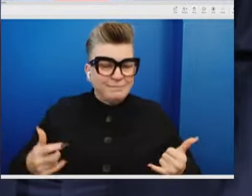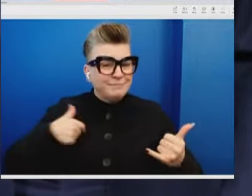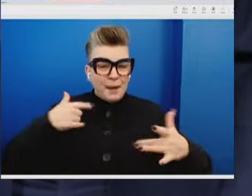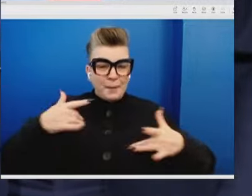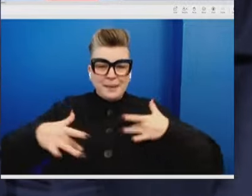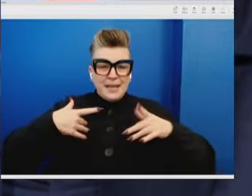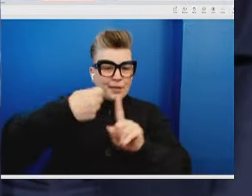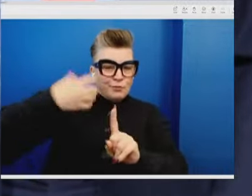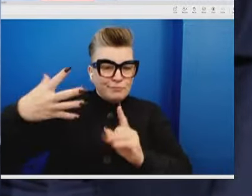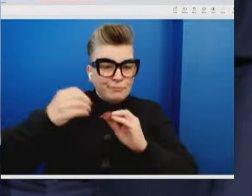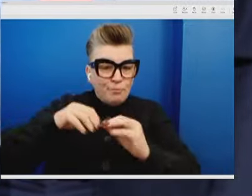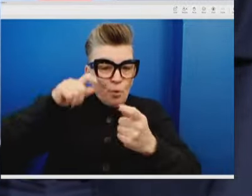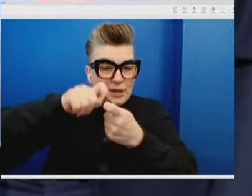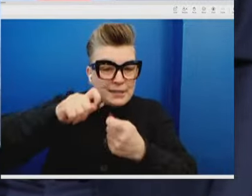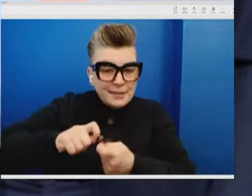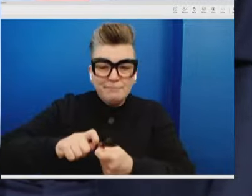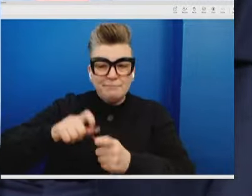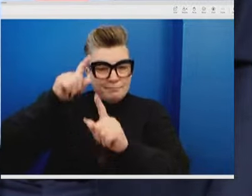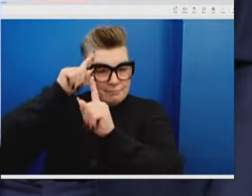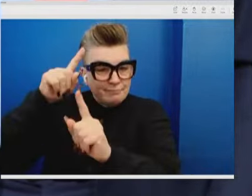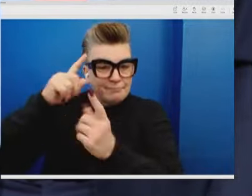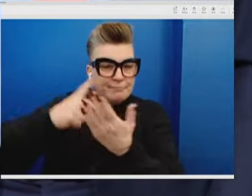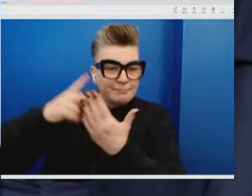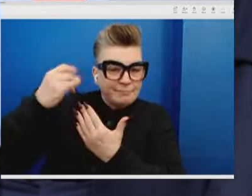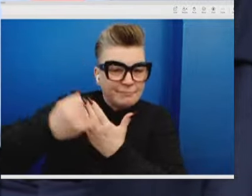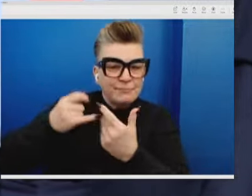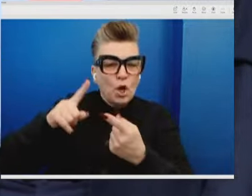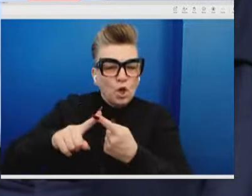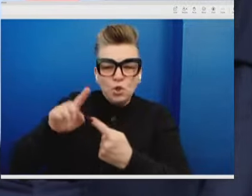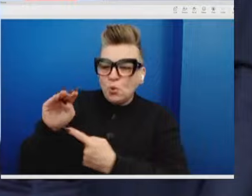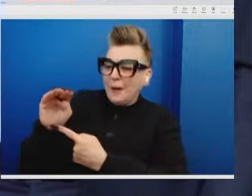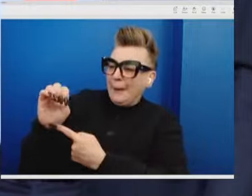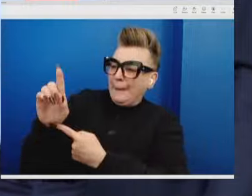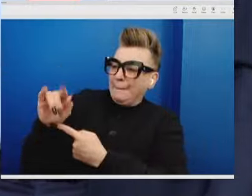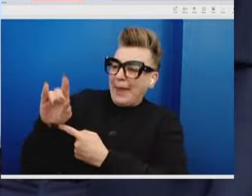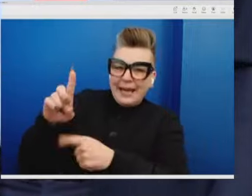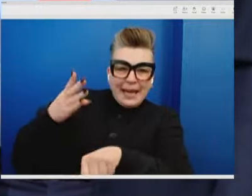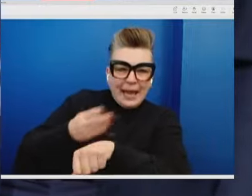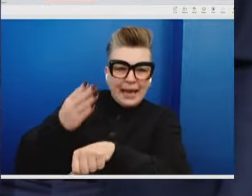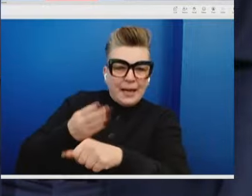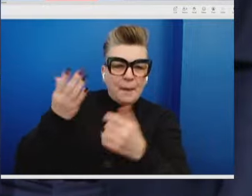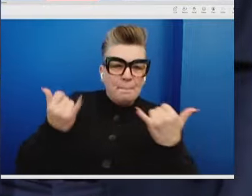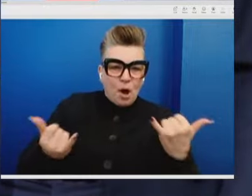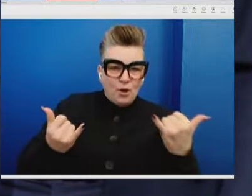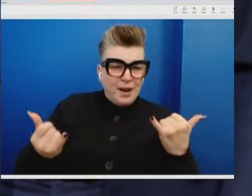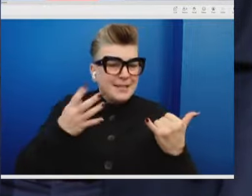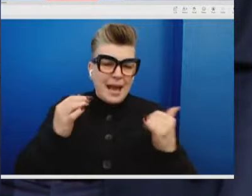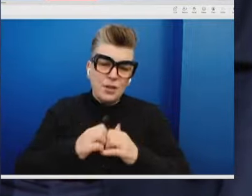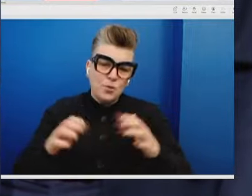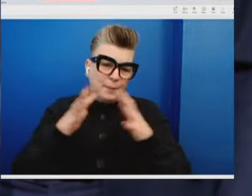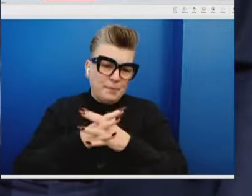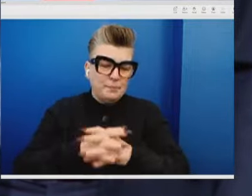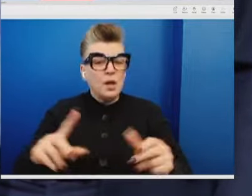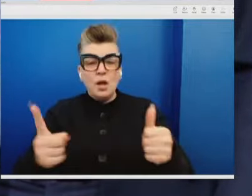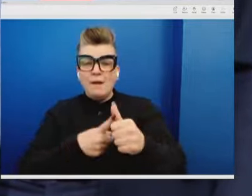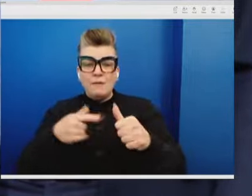initiatives to modernize Medicaid and work with states efficiently to implement really well. First, I want to thank our staff. You'll hear from Grant a little bit